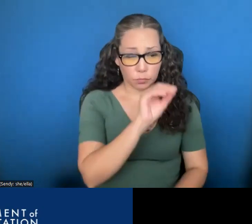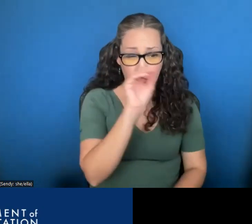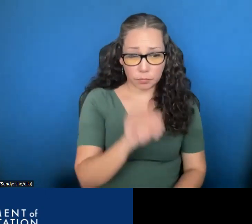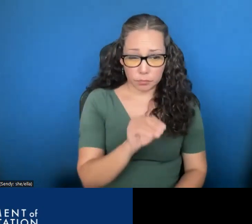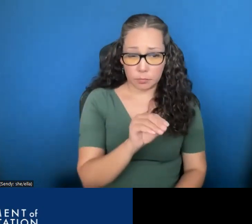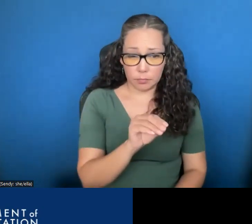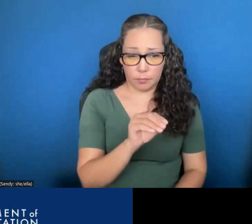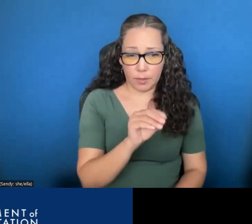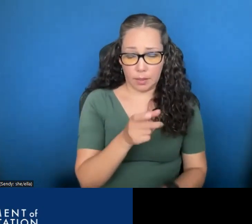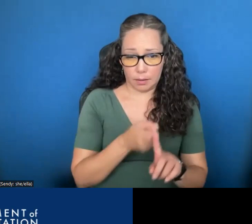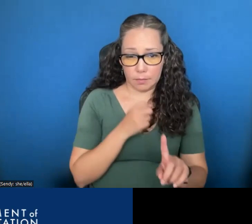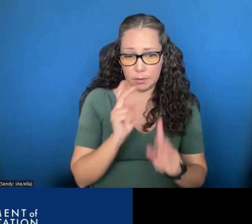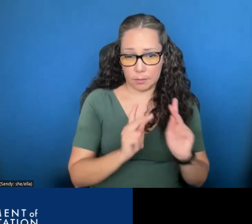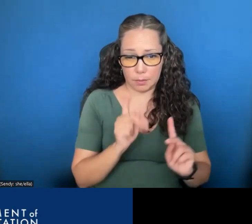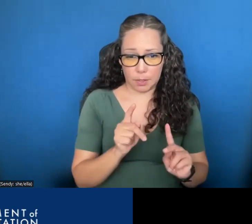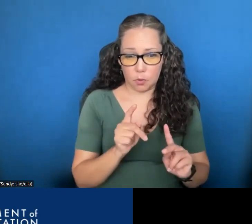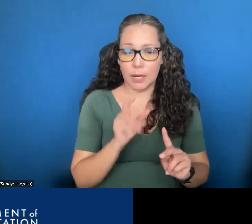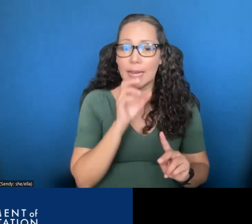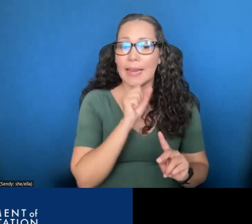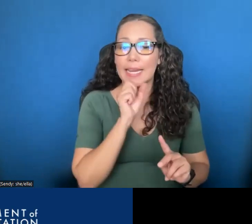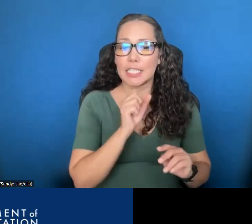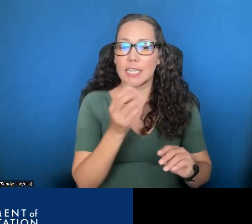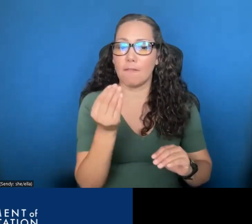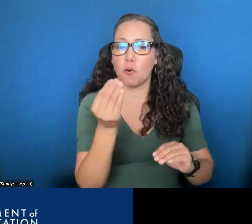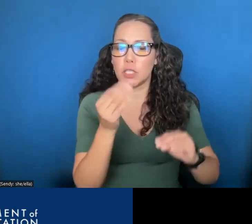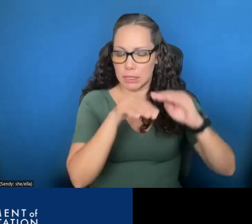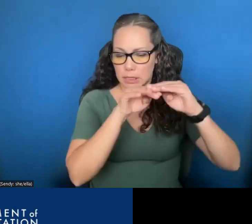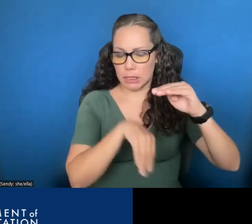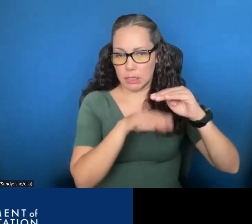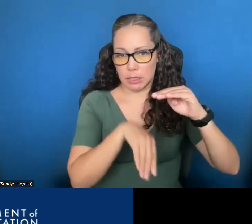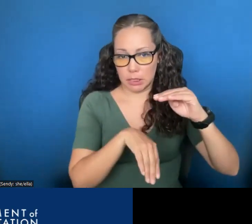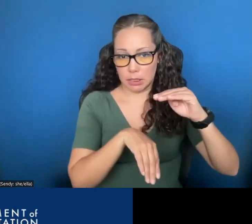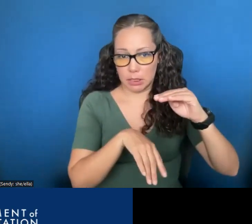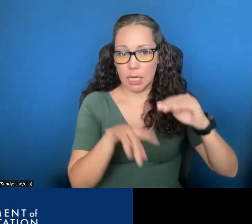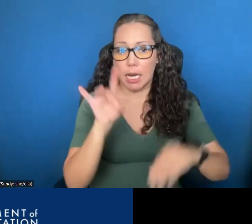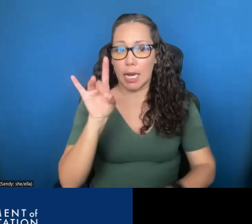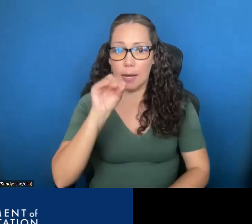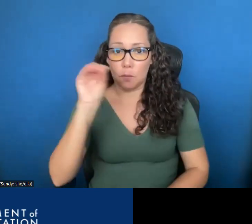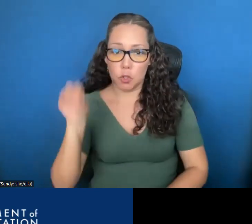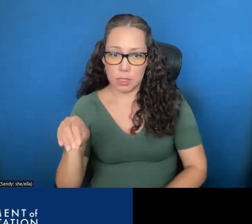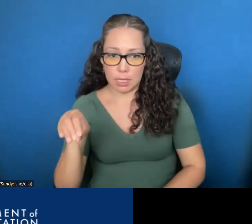are under the age of 14 we're seeing about eight% of those that are served are between